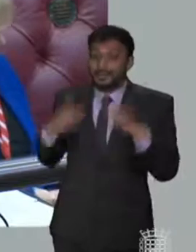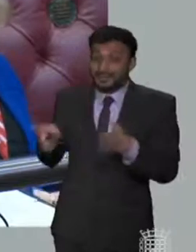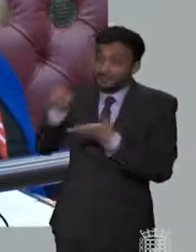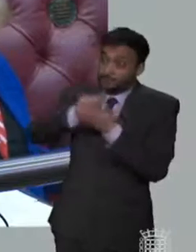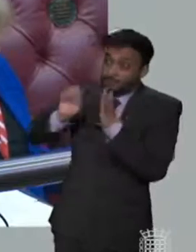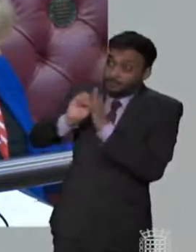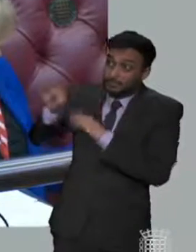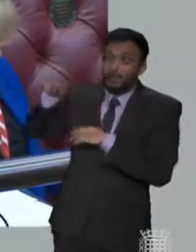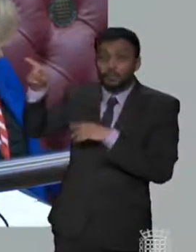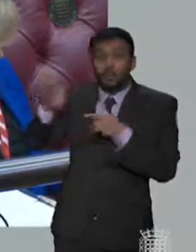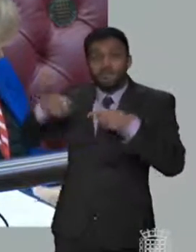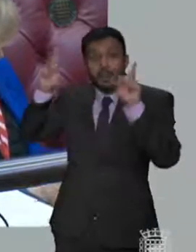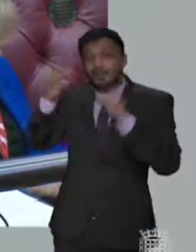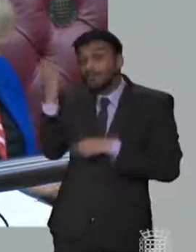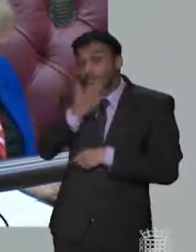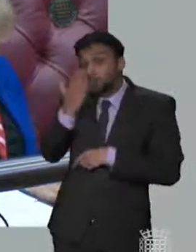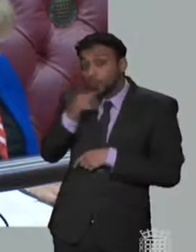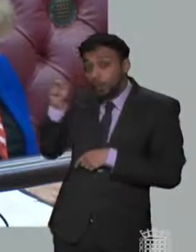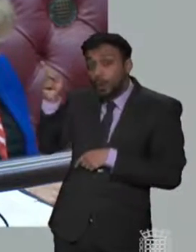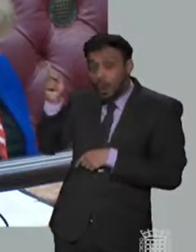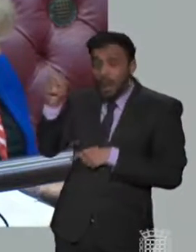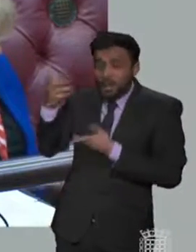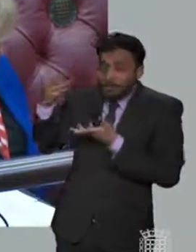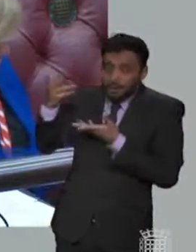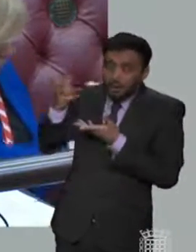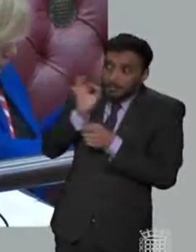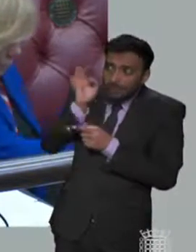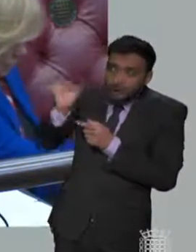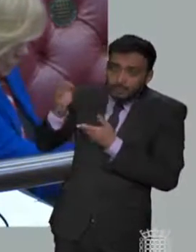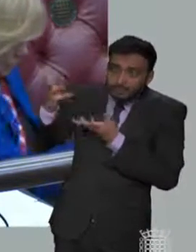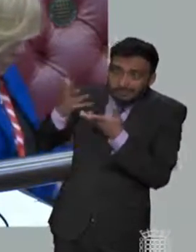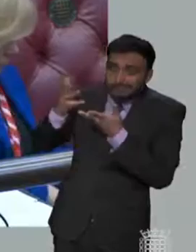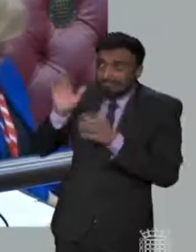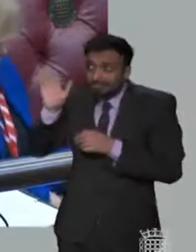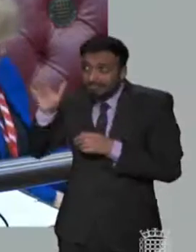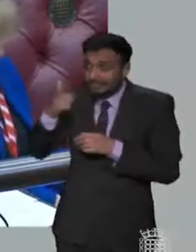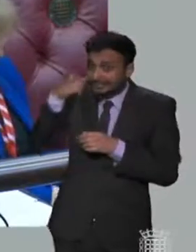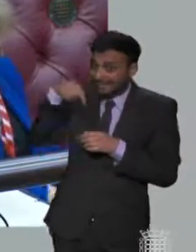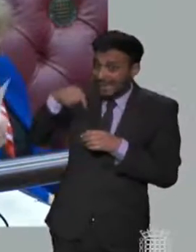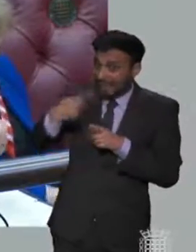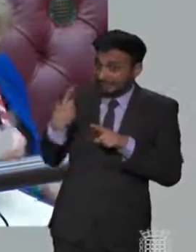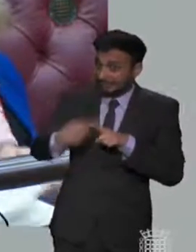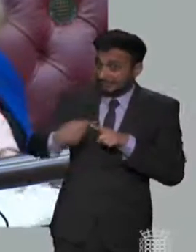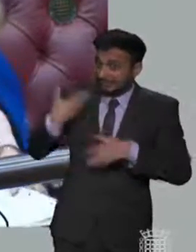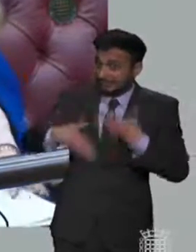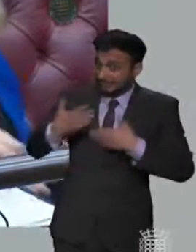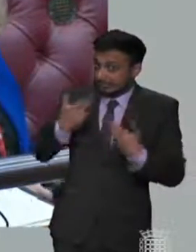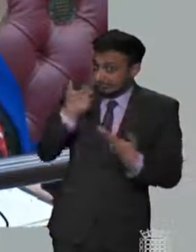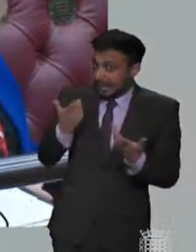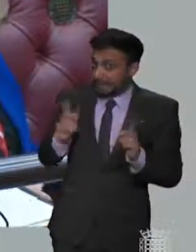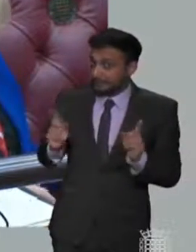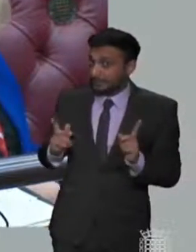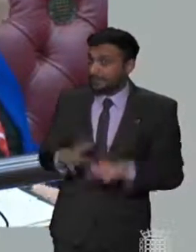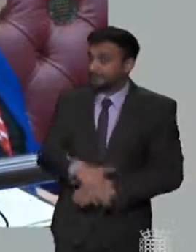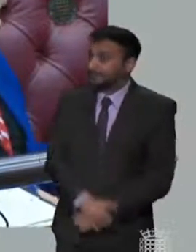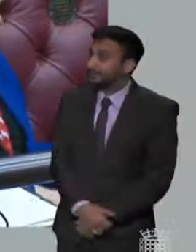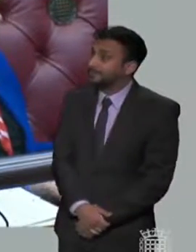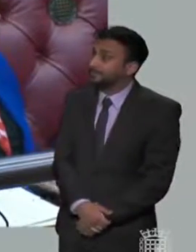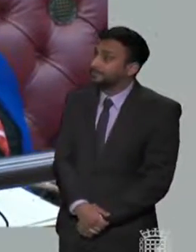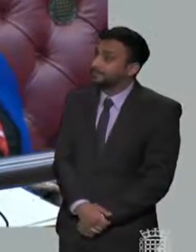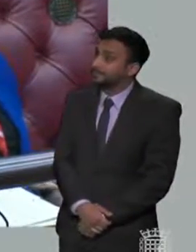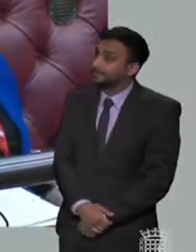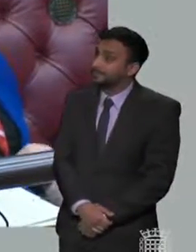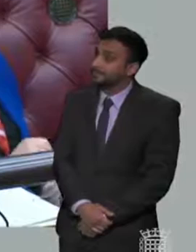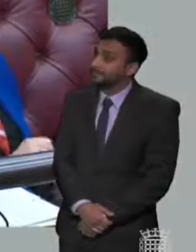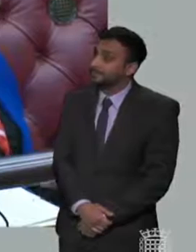understand if there is any potential to expedite this process noble baroness lady thomas asked